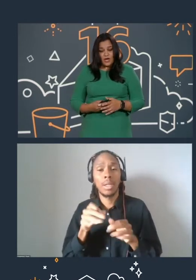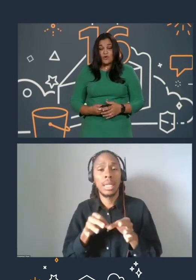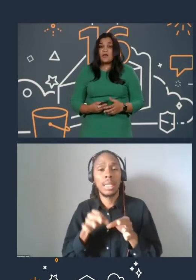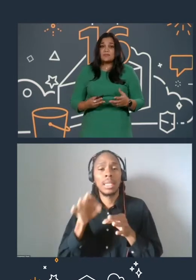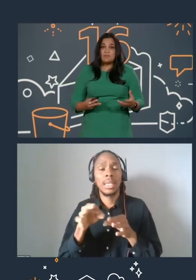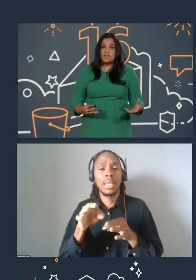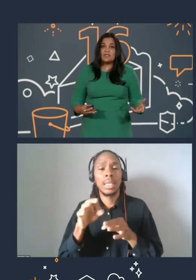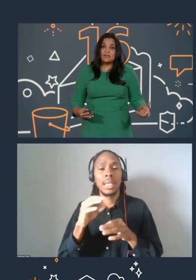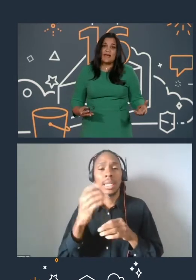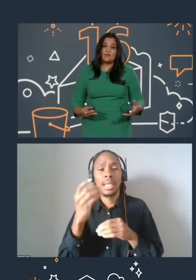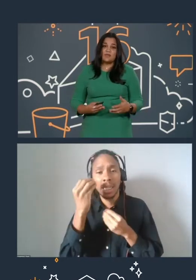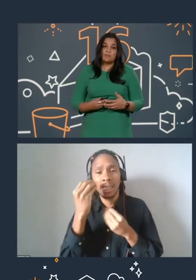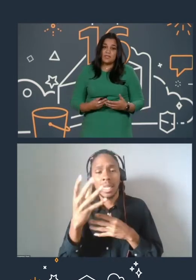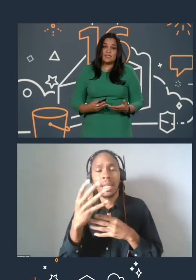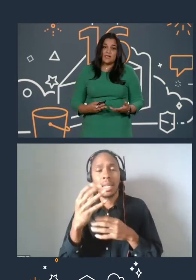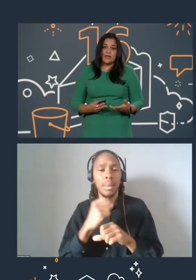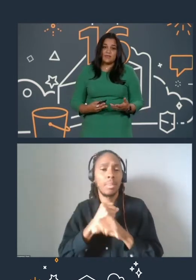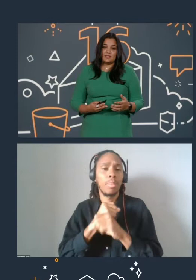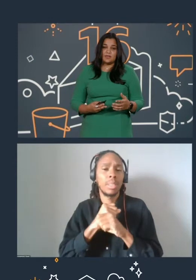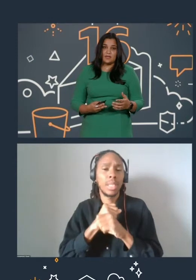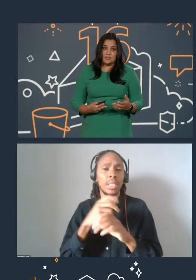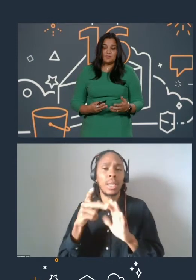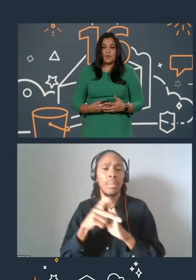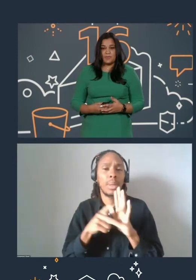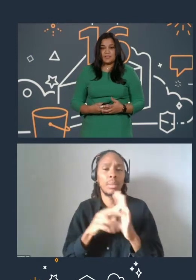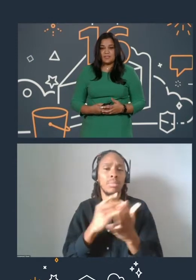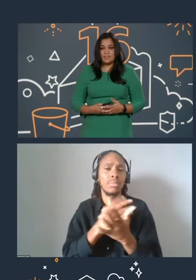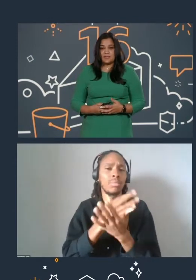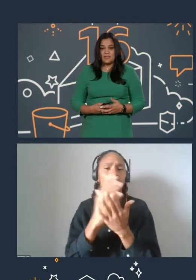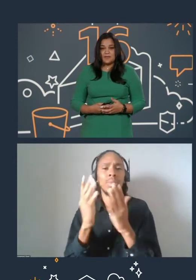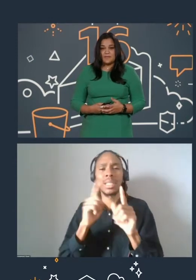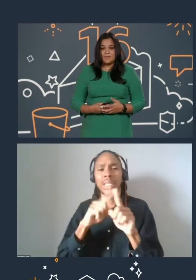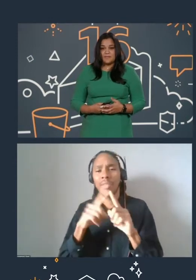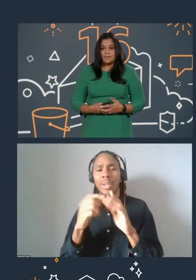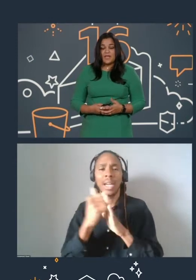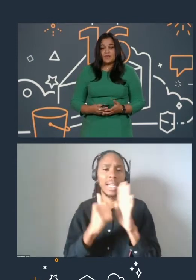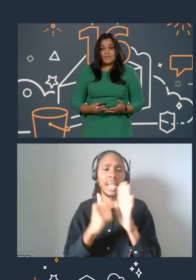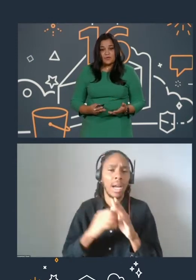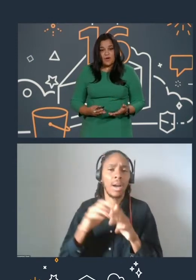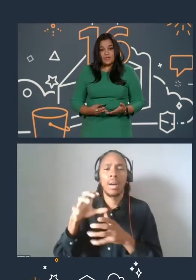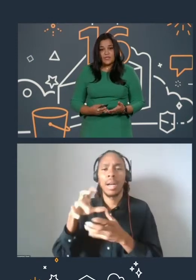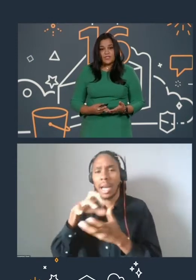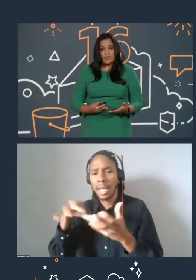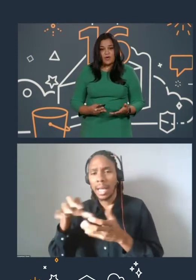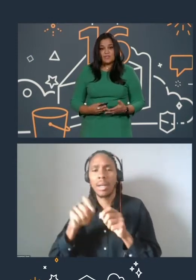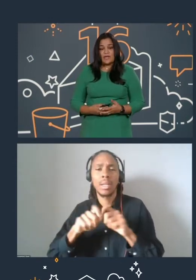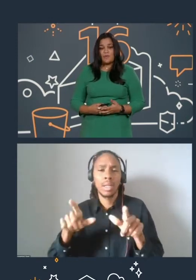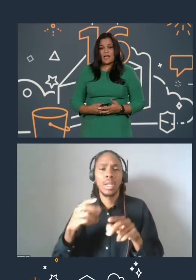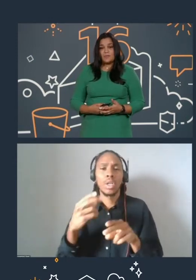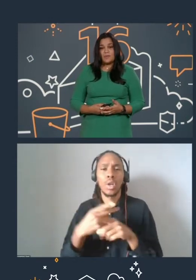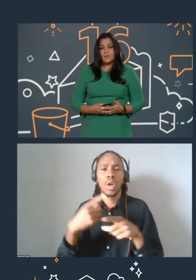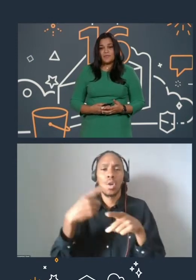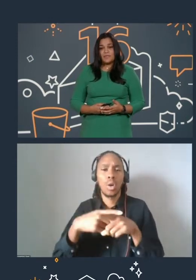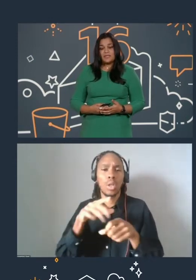across multi-cloud, multi-account deployments, using cross-region and cross-account backup capabilities